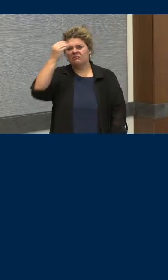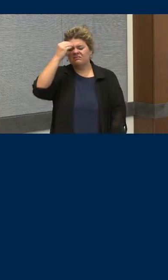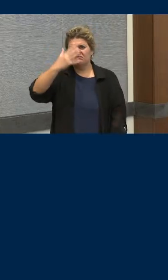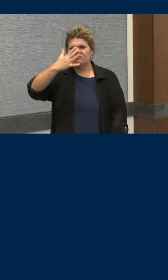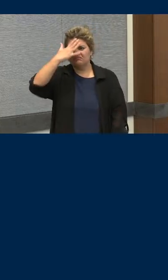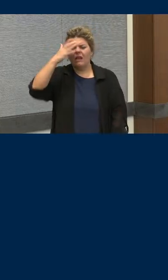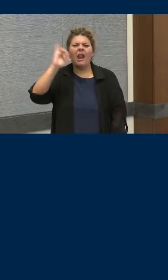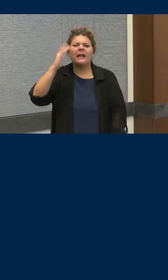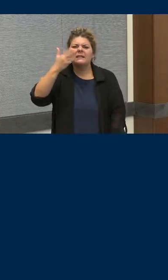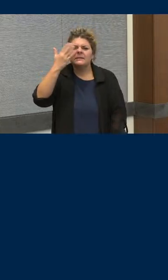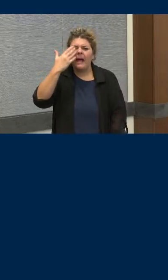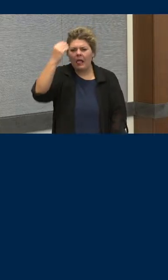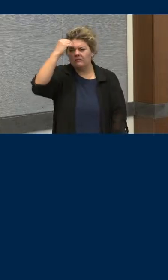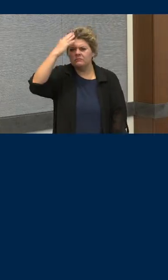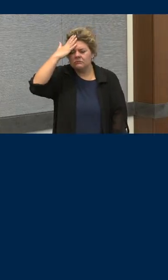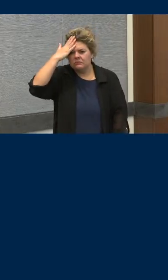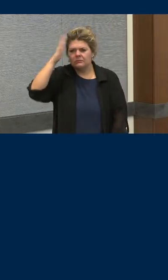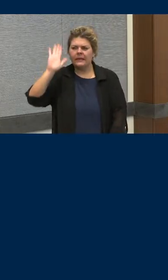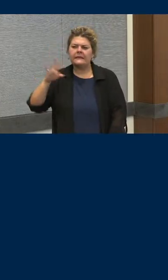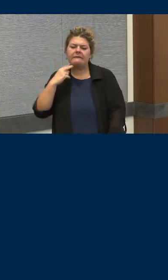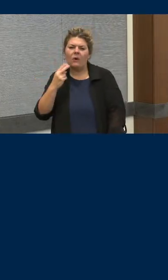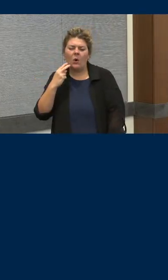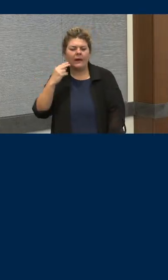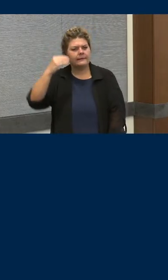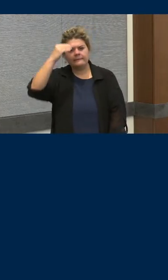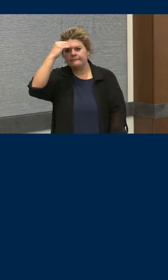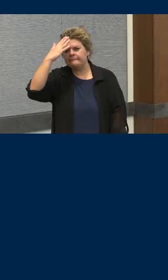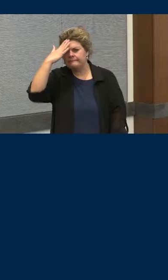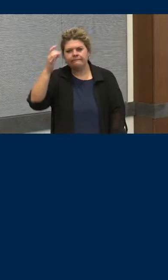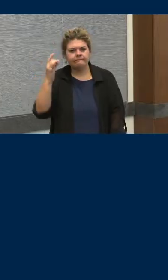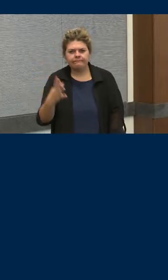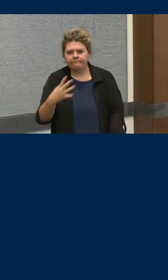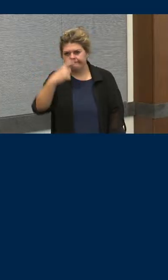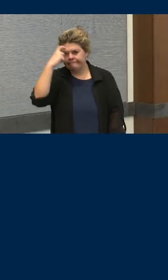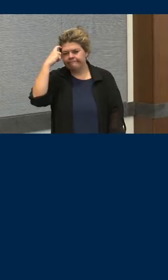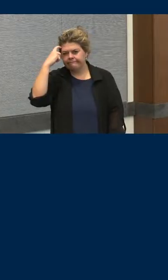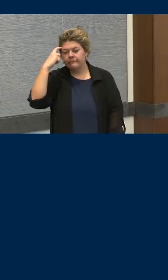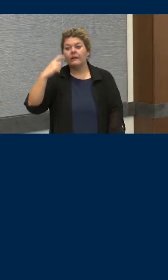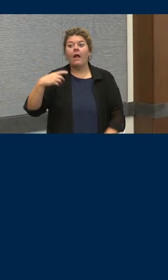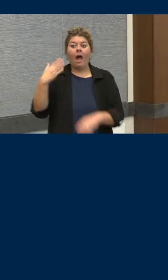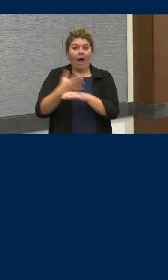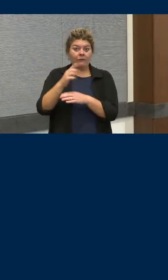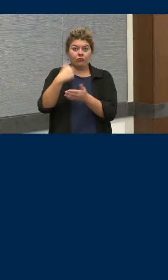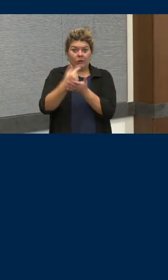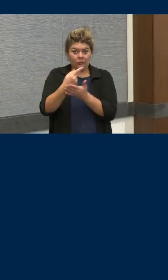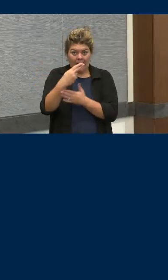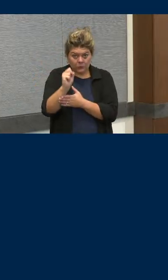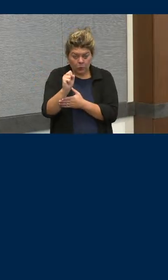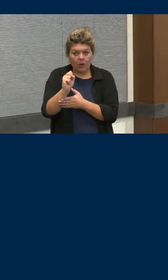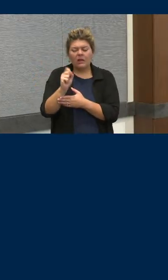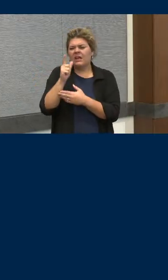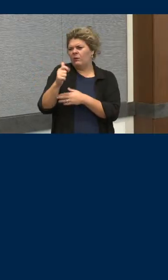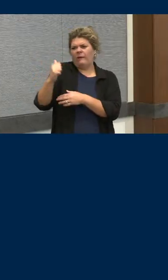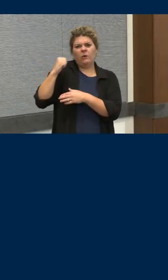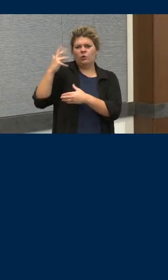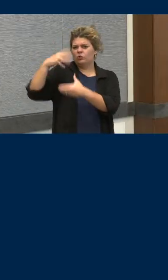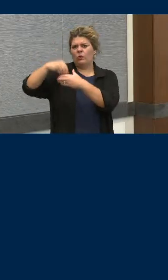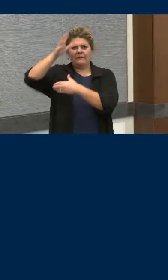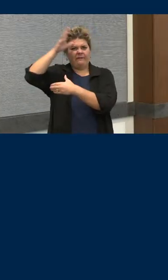After graduating high school, Frank refused to enter his father's business. Instead, he